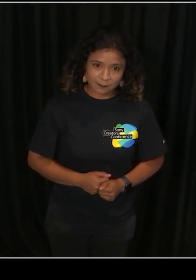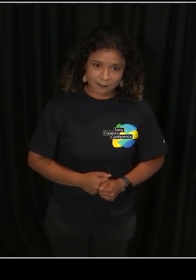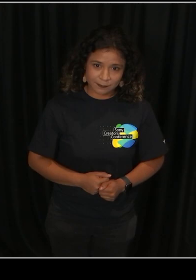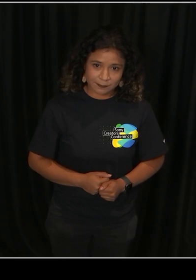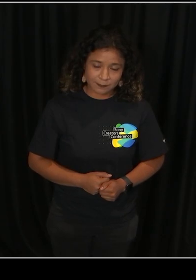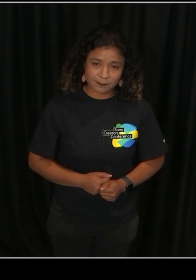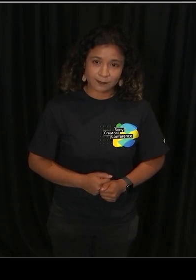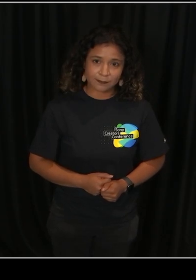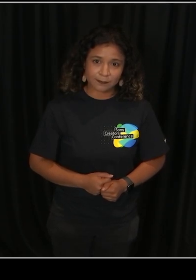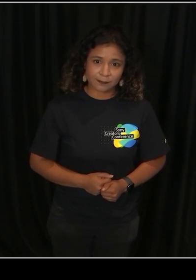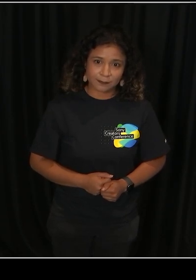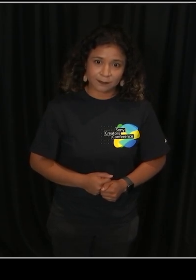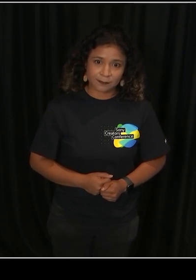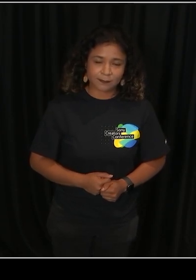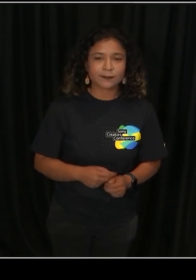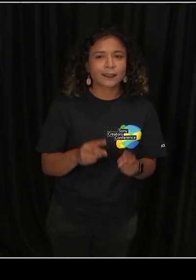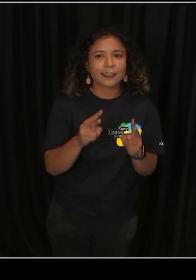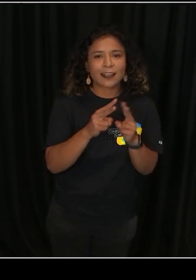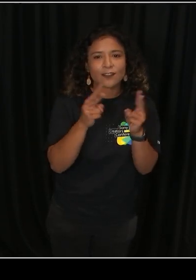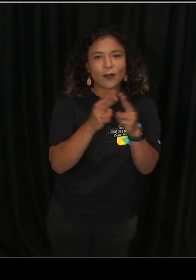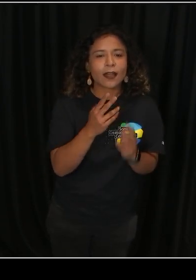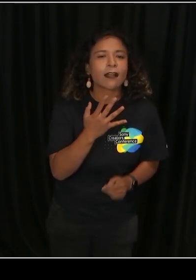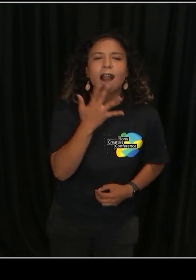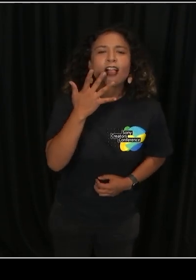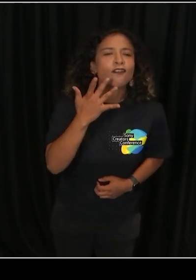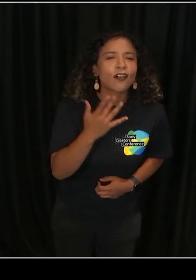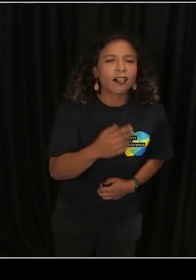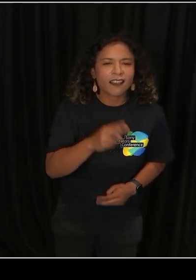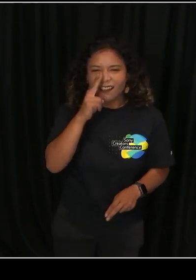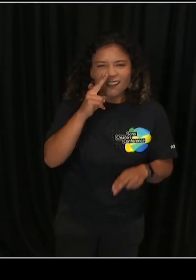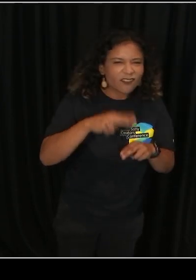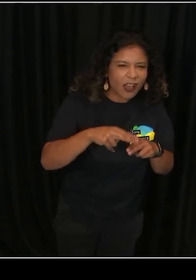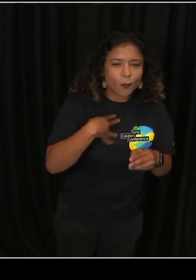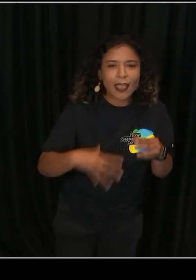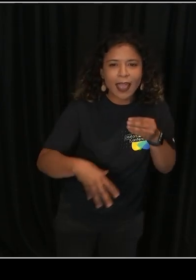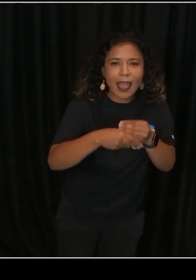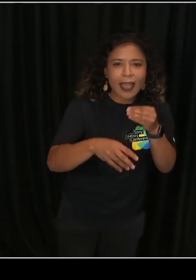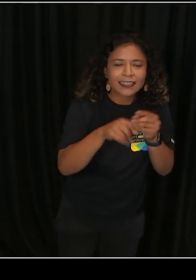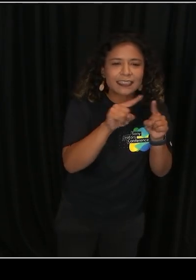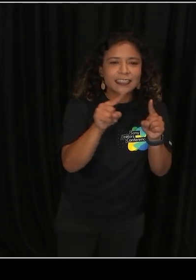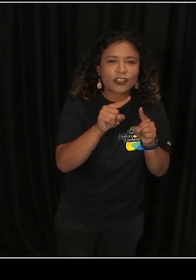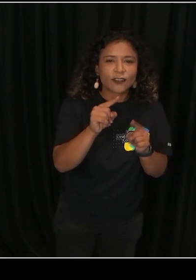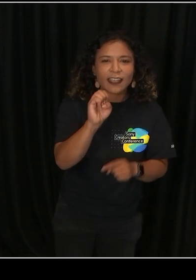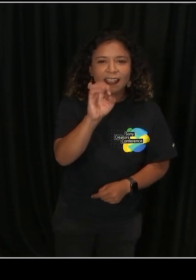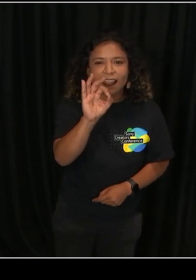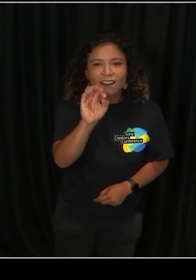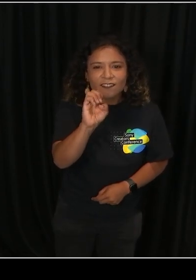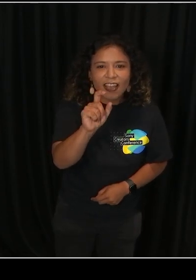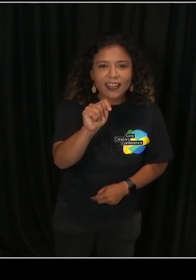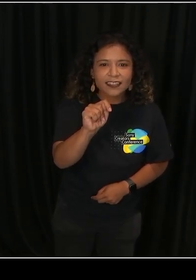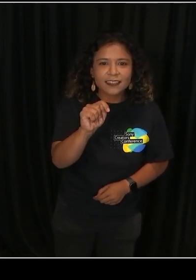It was all a very, very colorful, very fun, you know, we add different effects, different elements, cartoony effects.